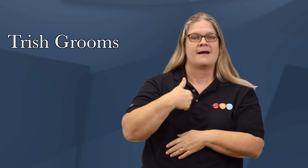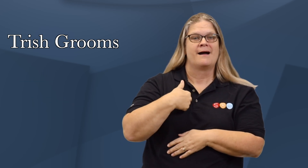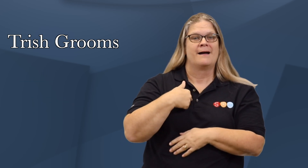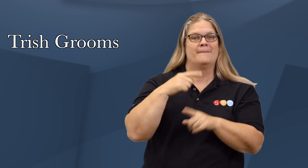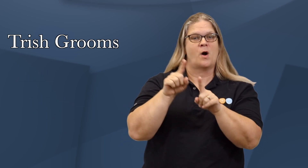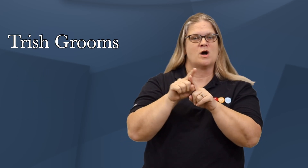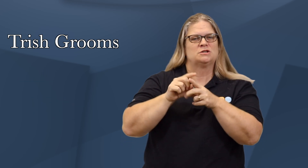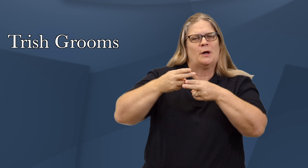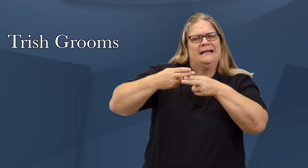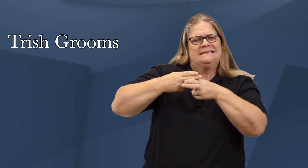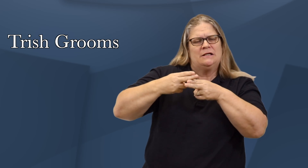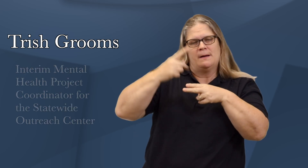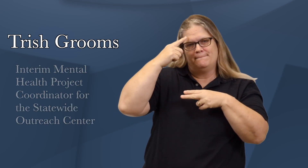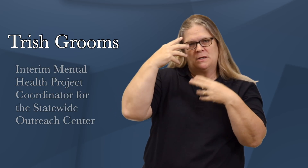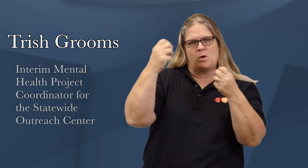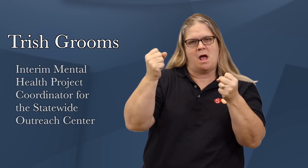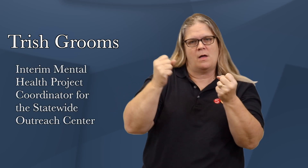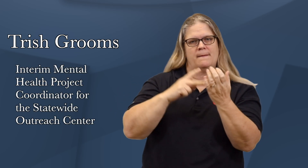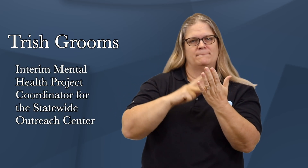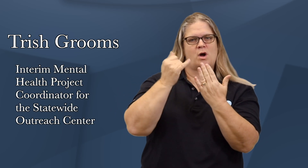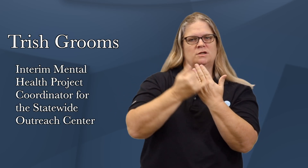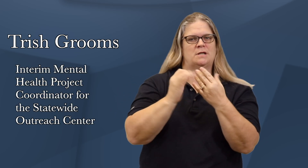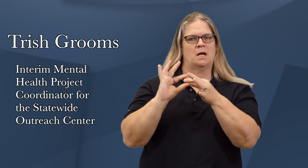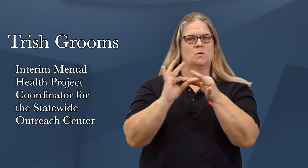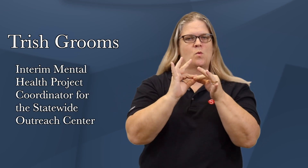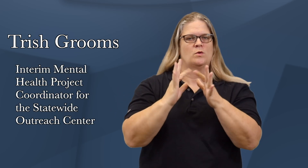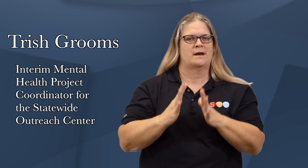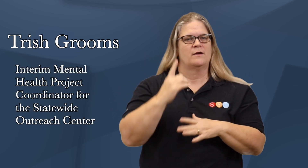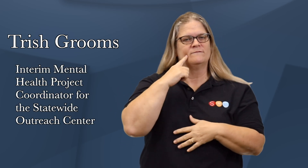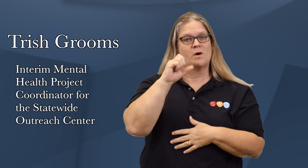I'm also the interim Mental Health Project Coordinator for SOC,